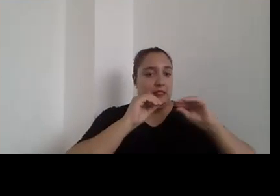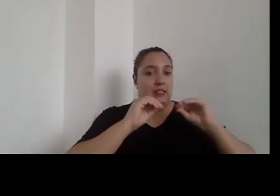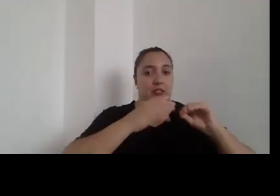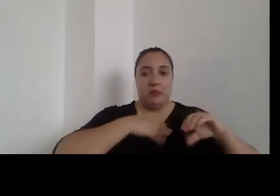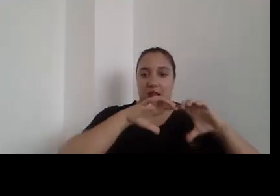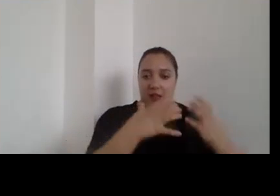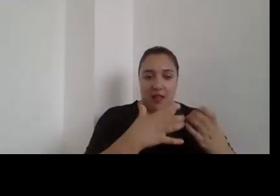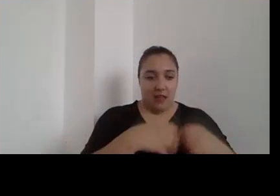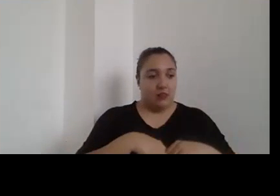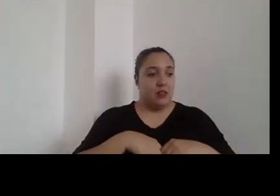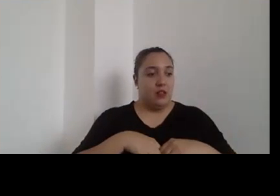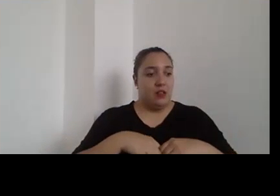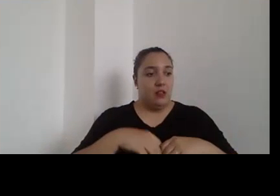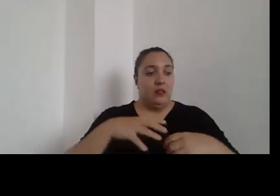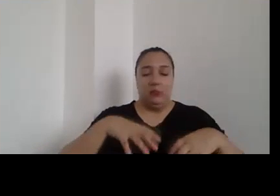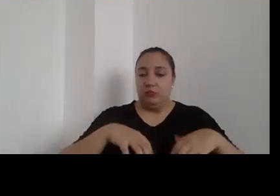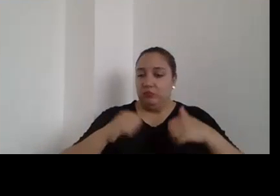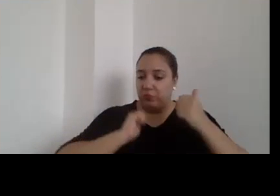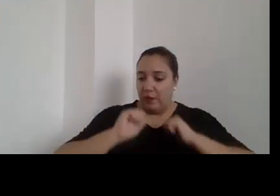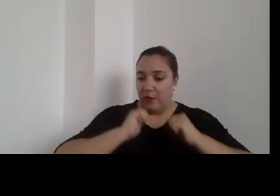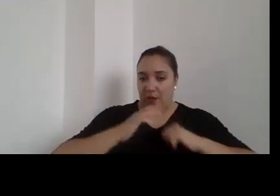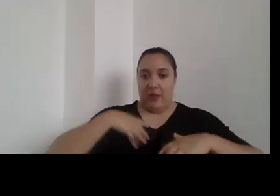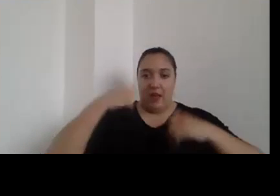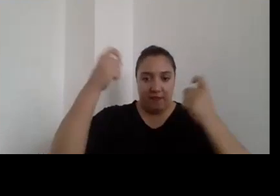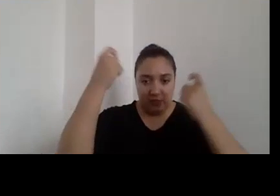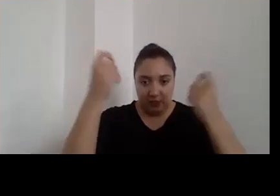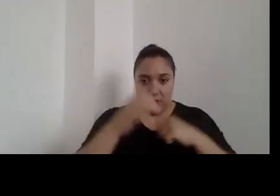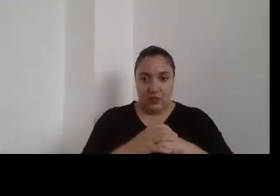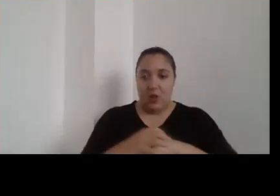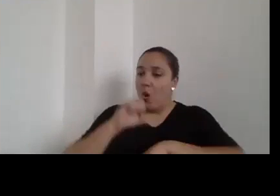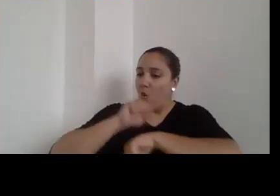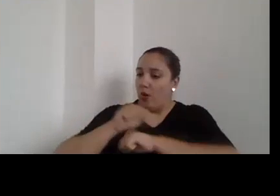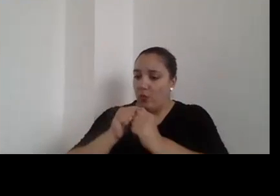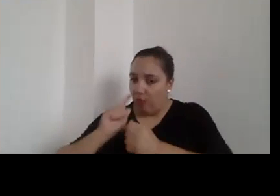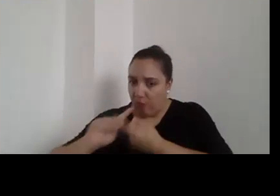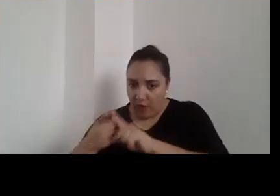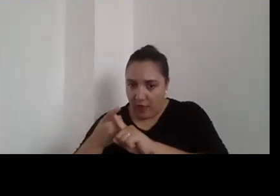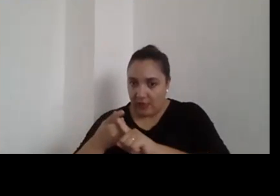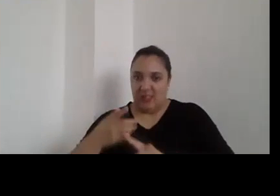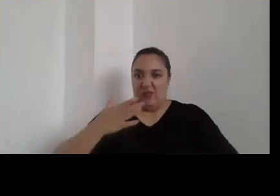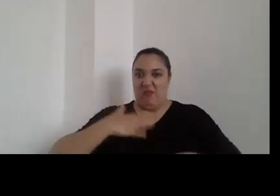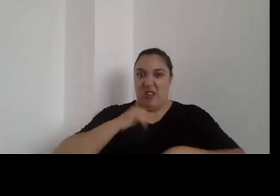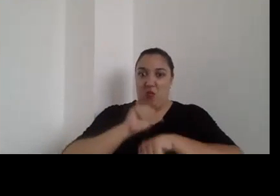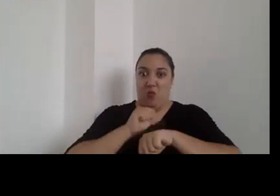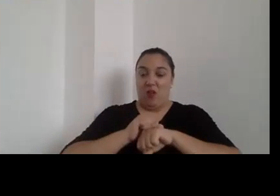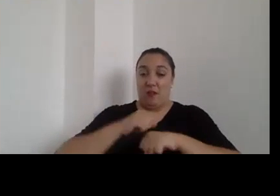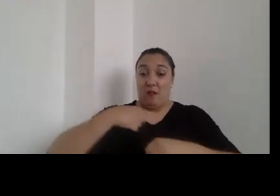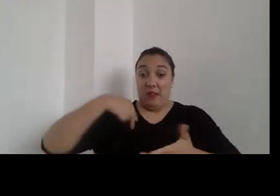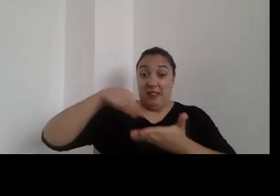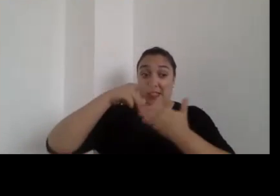my work as a dancer started to get very narrow.